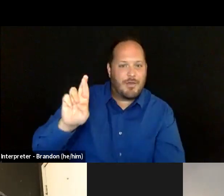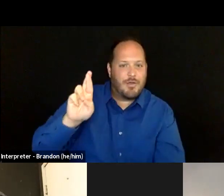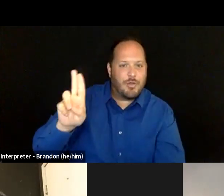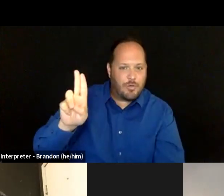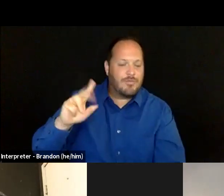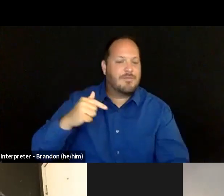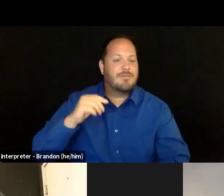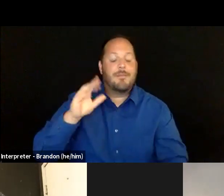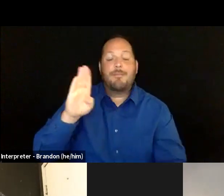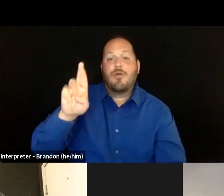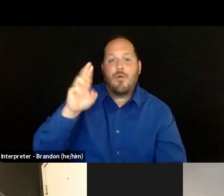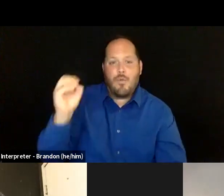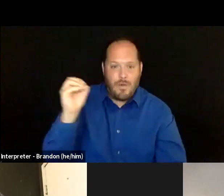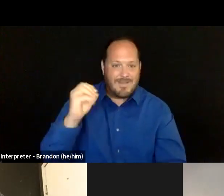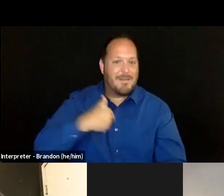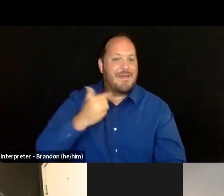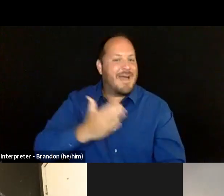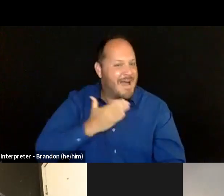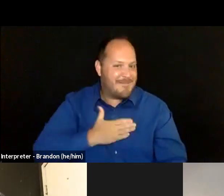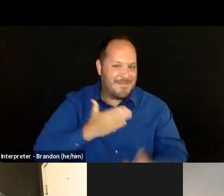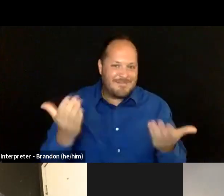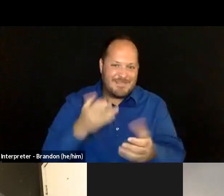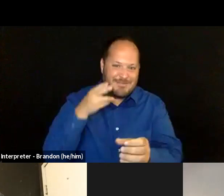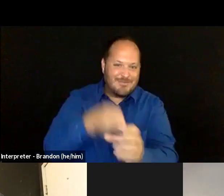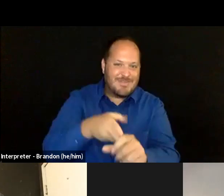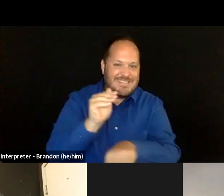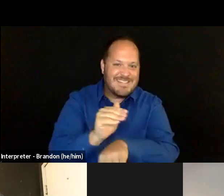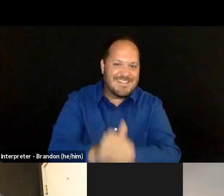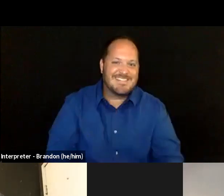Before becoming a software engineer I spent 11 years at the